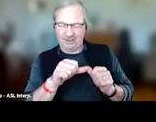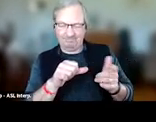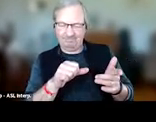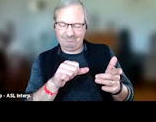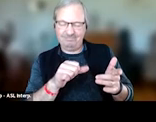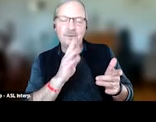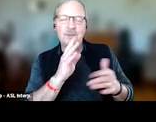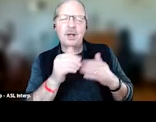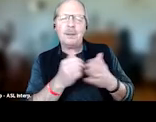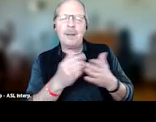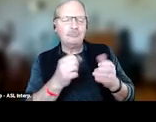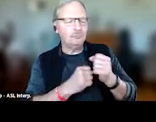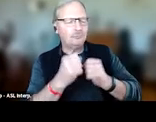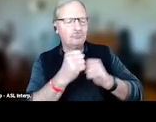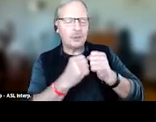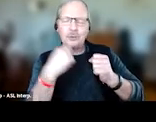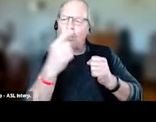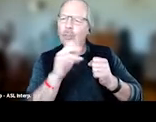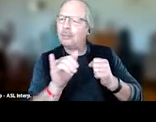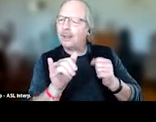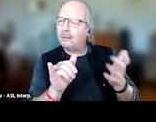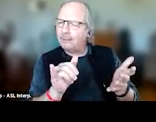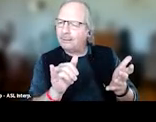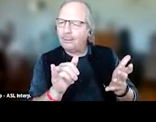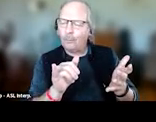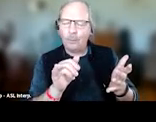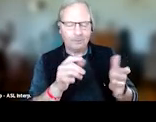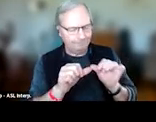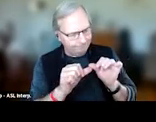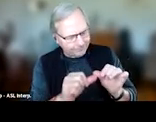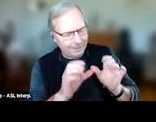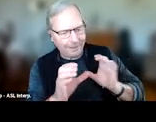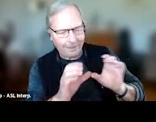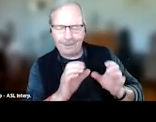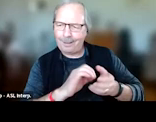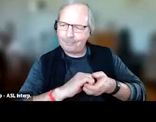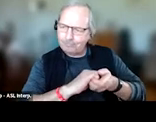like what our structure looks like, the fact that we're in constant communication and collaborate with each other.